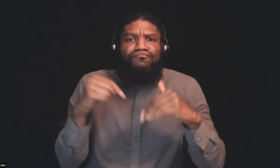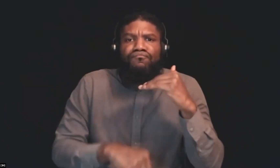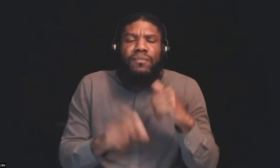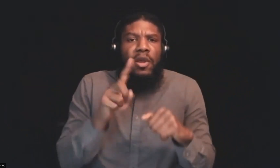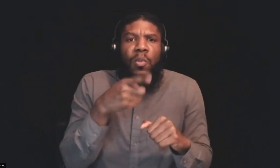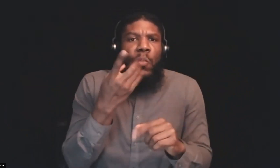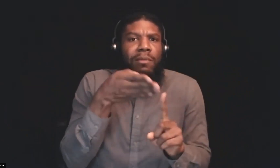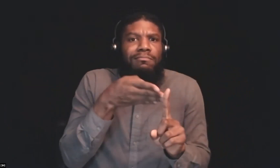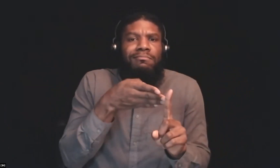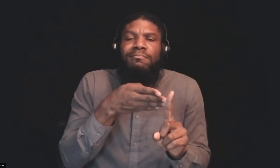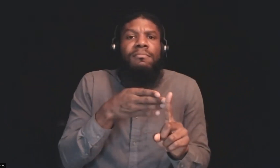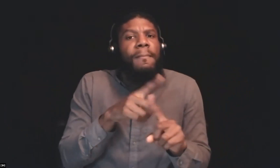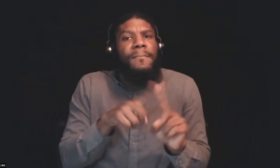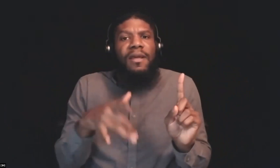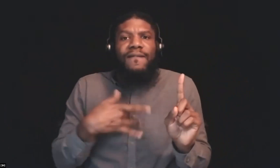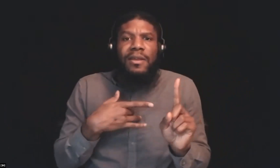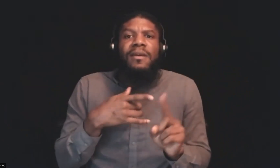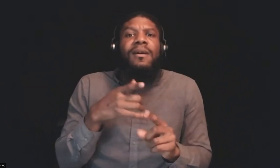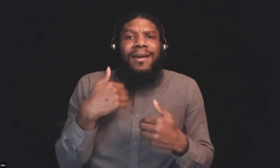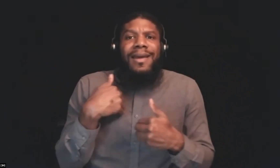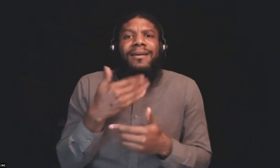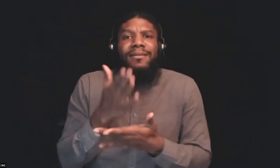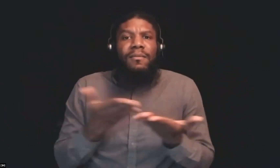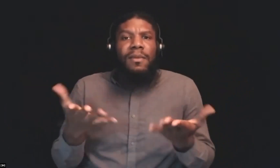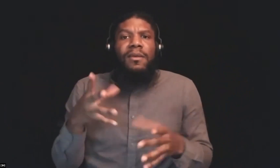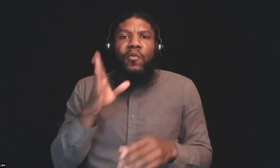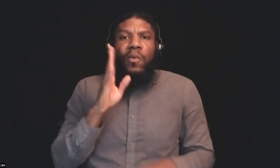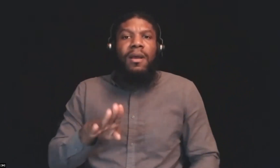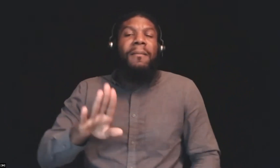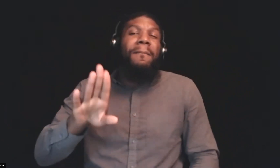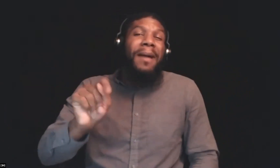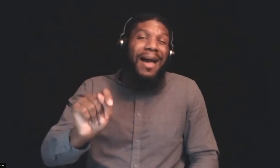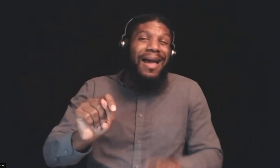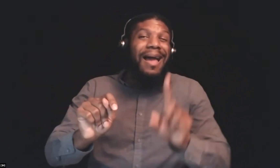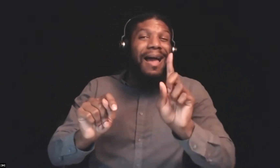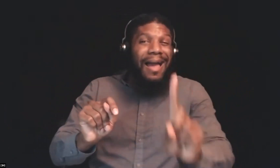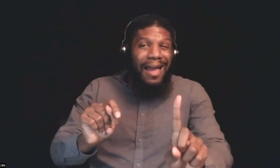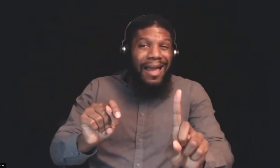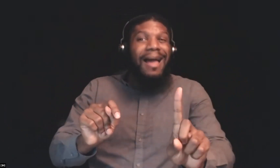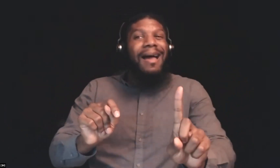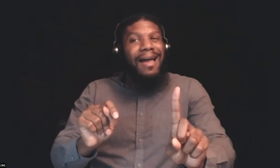bringing up like CRAP design and things like that. I think saying it's almost multimodal gives us a